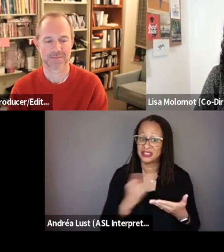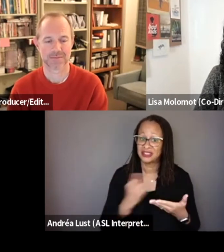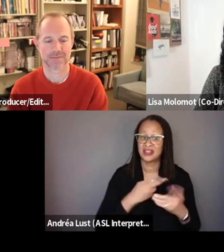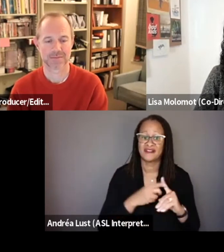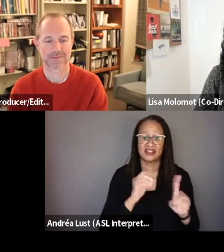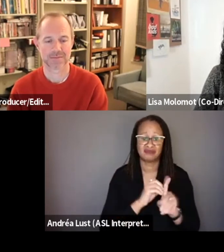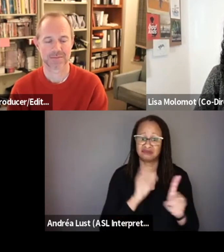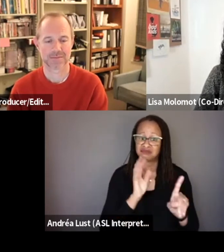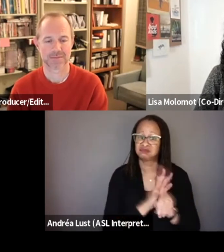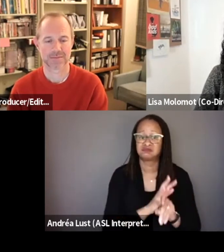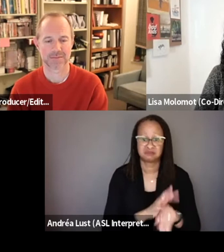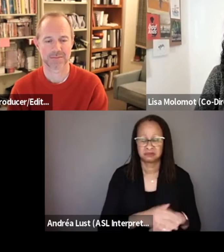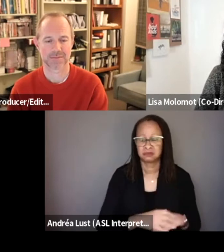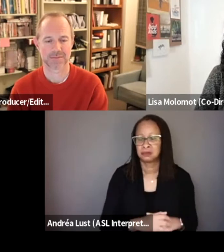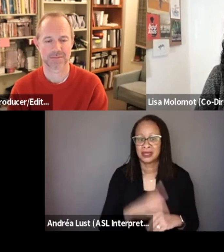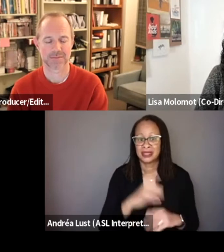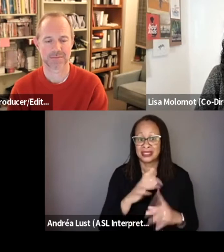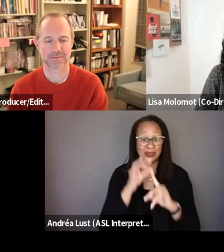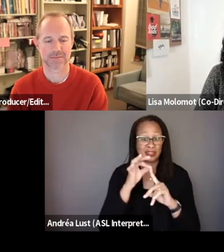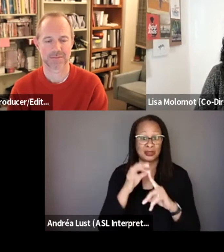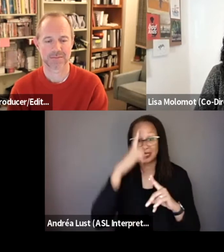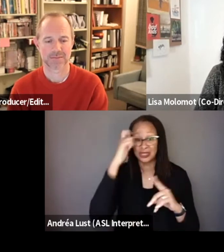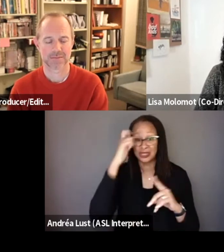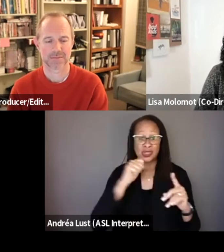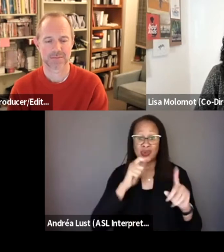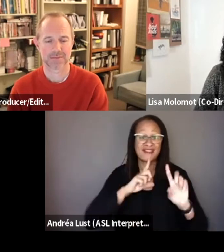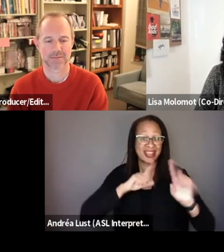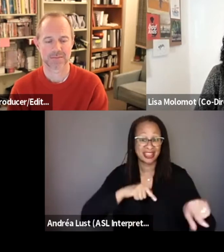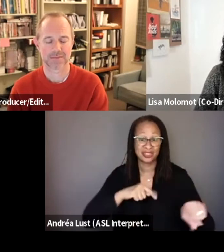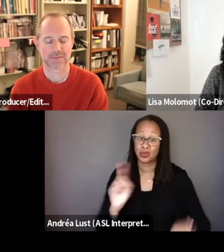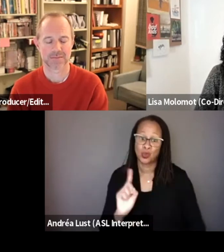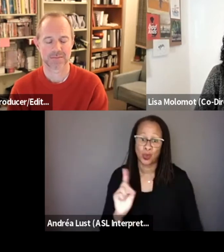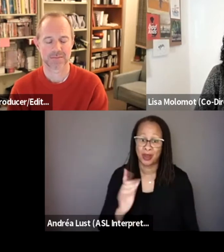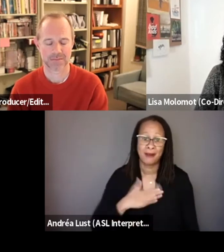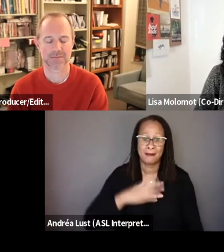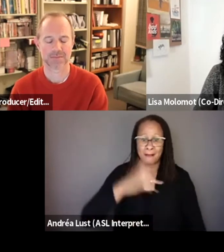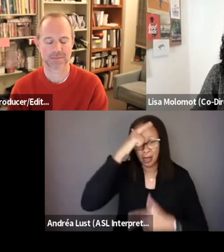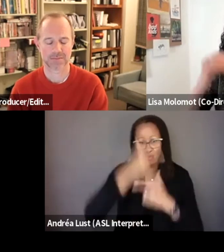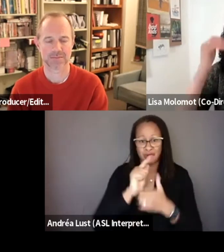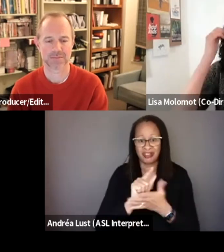especially not knowing where Homero is. It's six years,